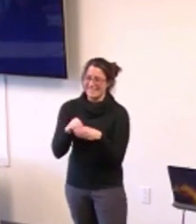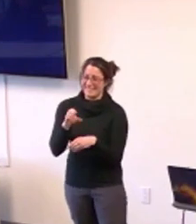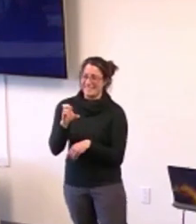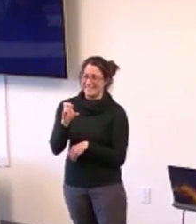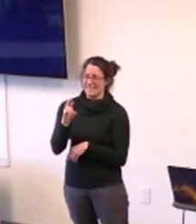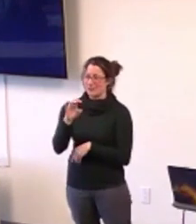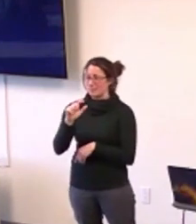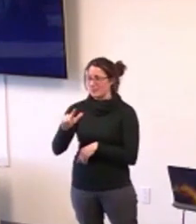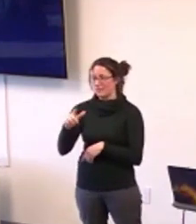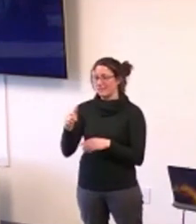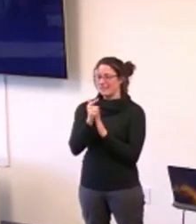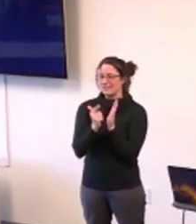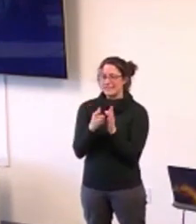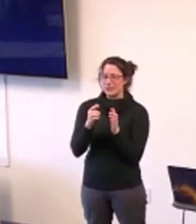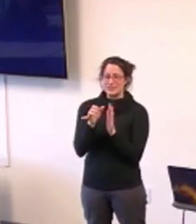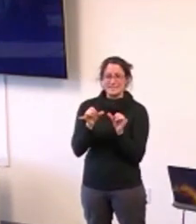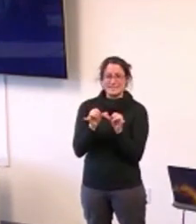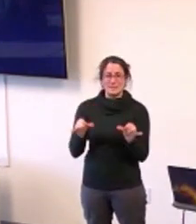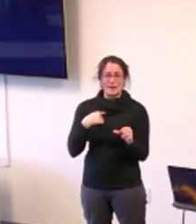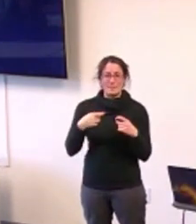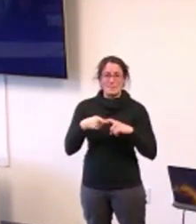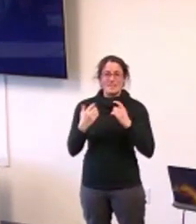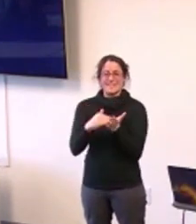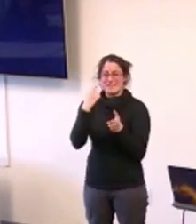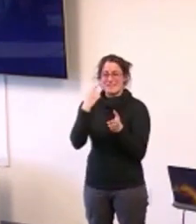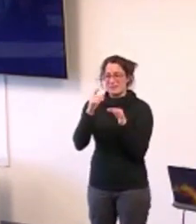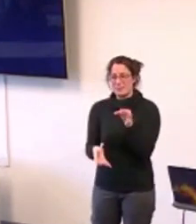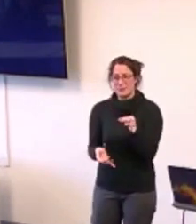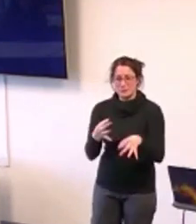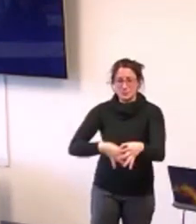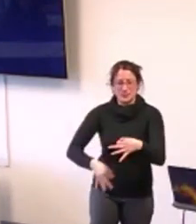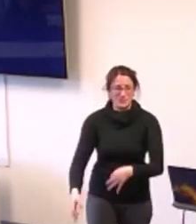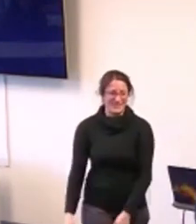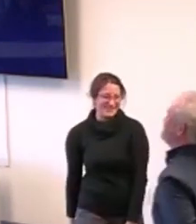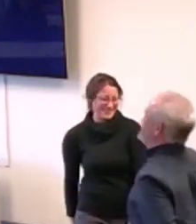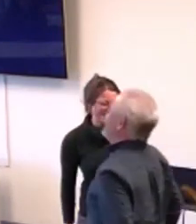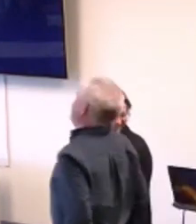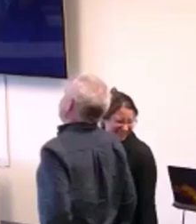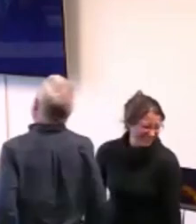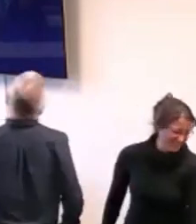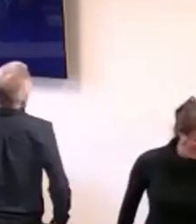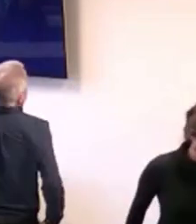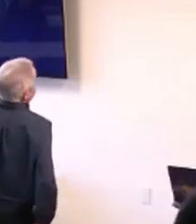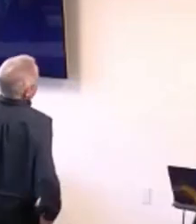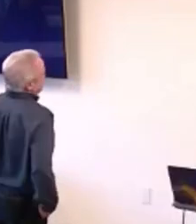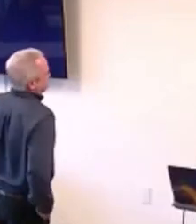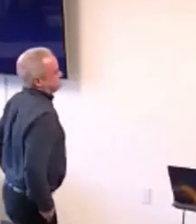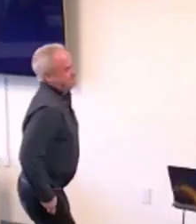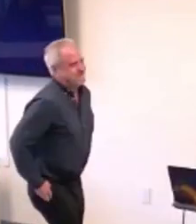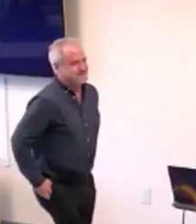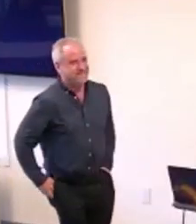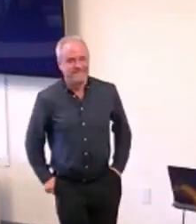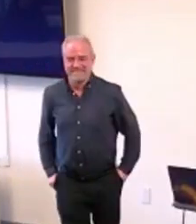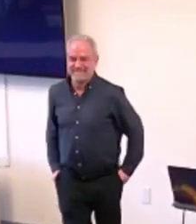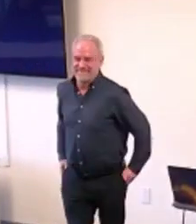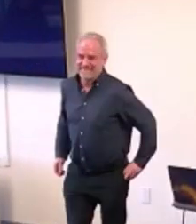I'm going to actually pause for another moment. For the interpreters to switch out. Thank you so much. No problem.